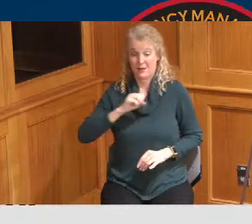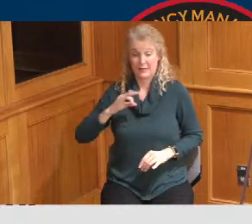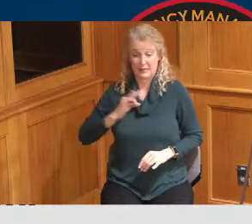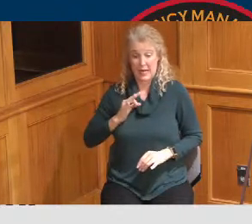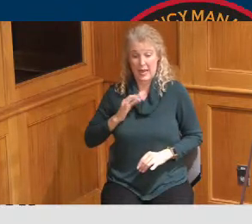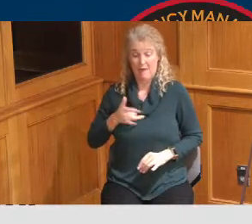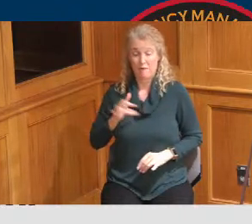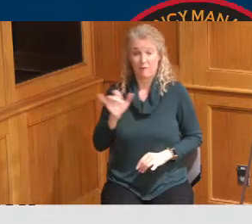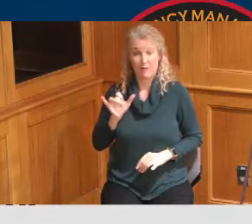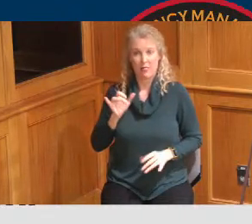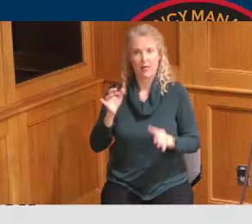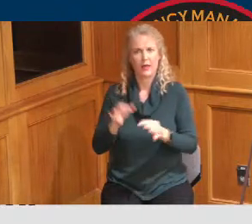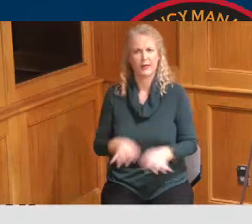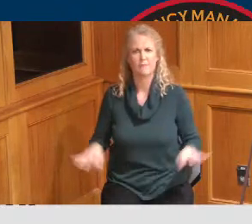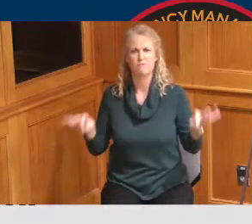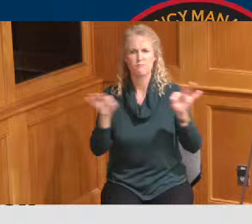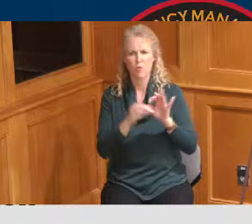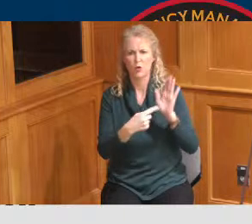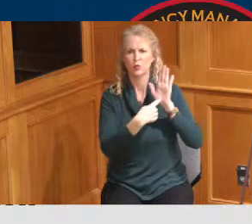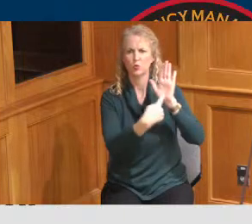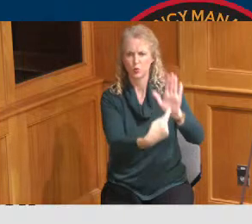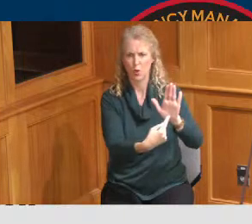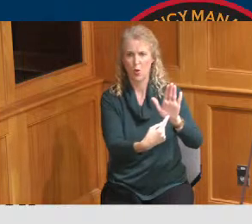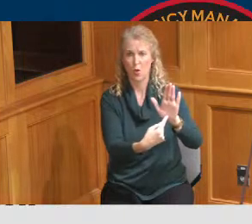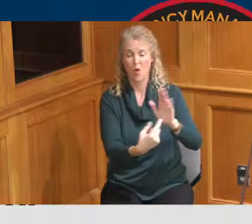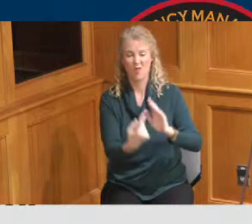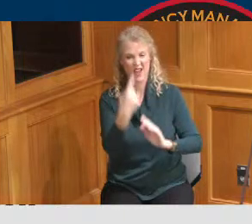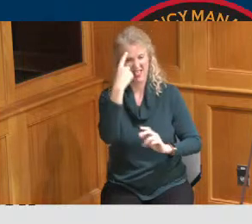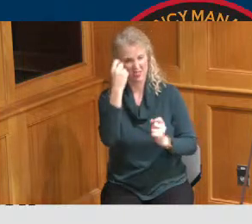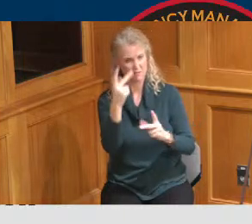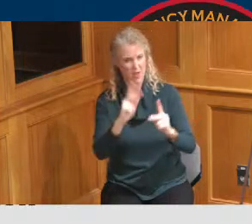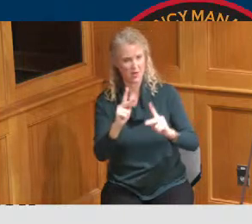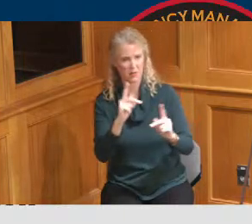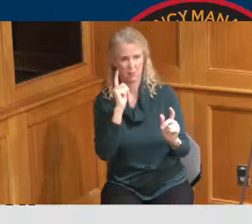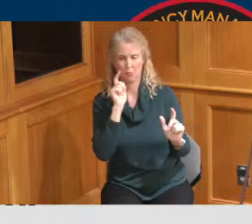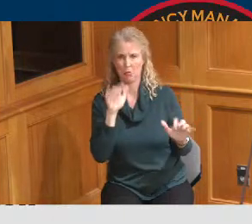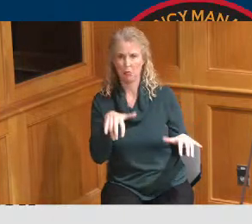was important to post all that and I think it surprised a lot of people that we were now I